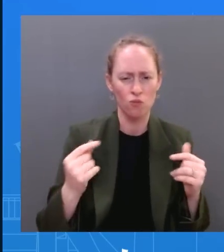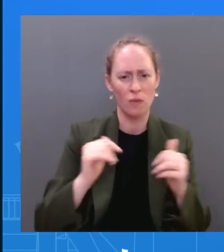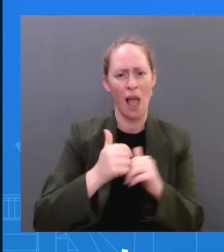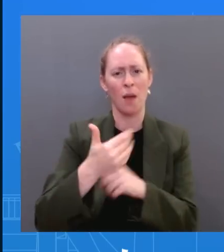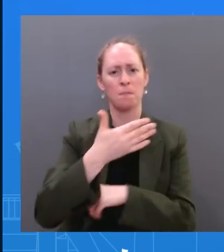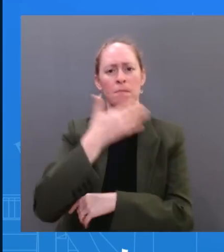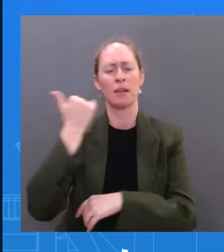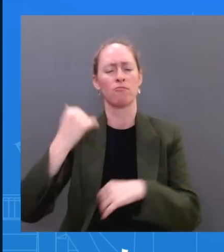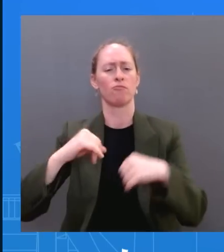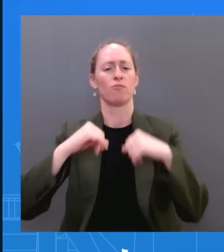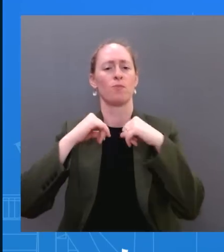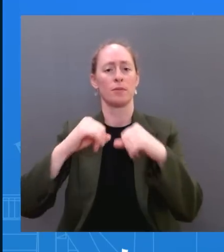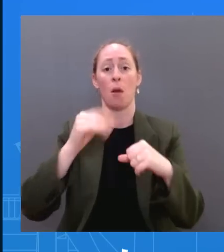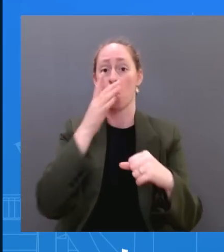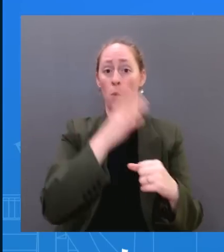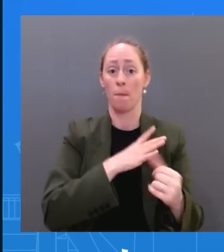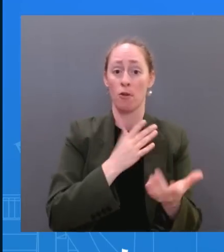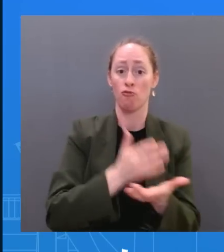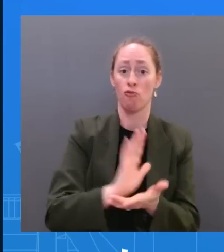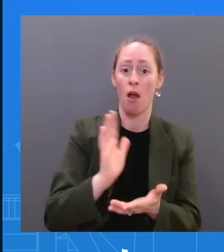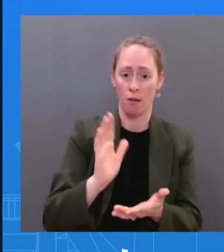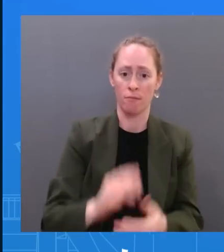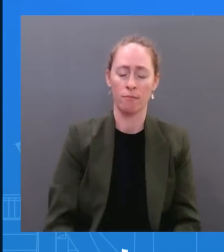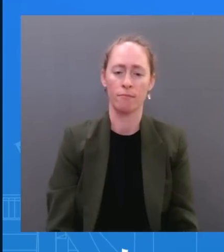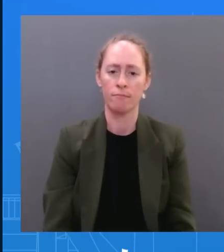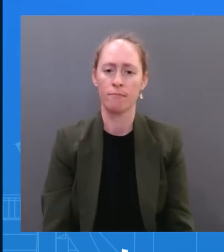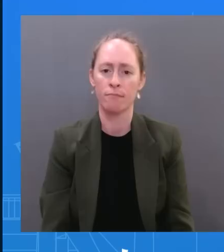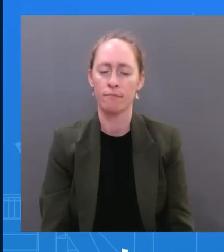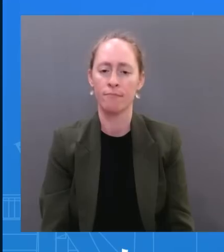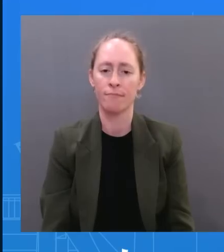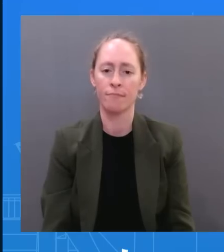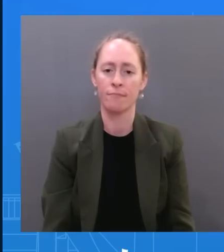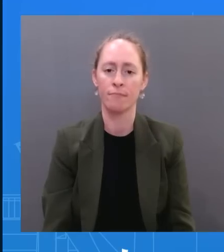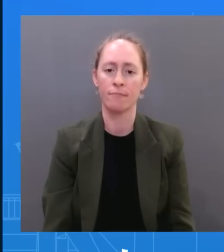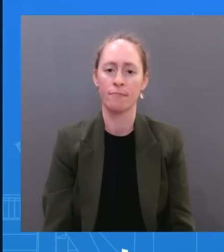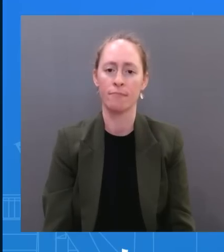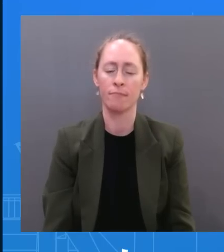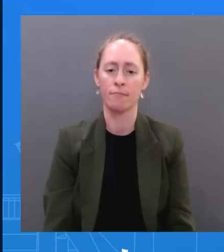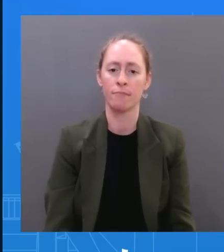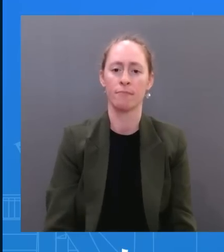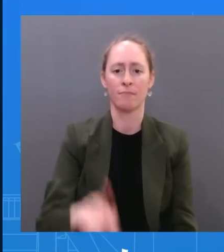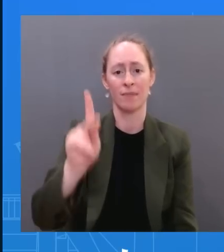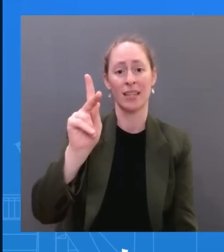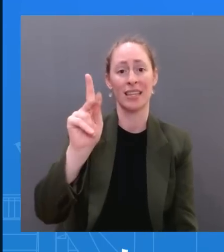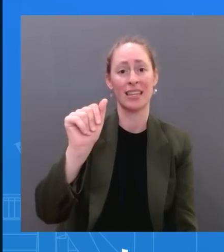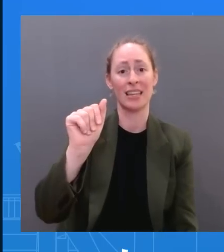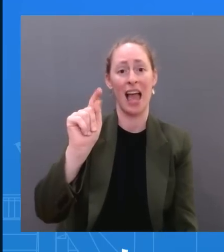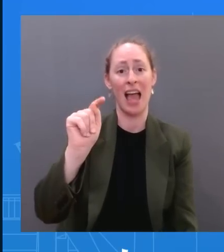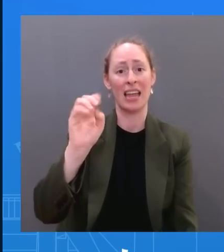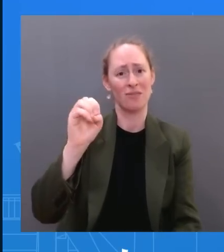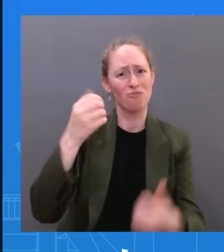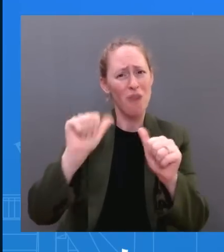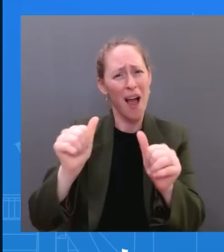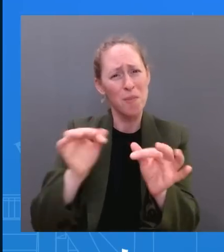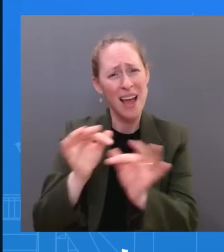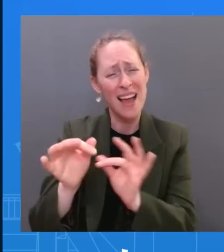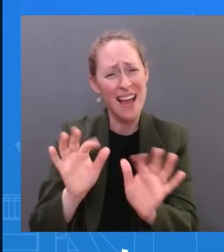She was trying to make sure that we laid out and spoke -- continue to speak about what the President -- the bold step that the President took.